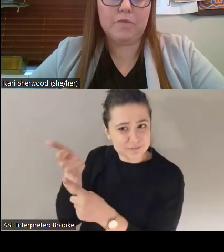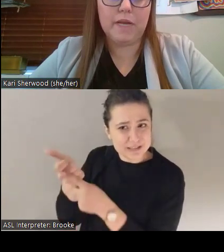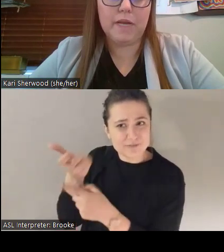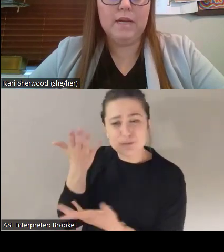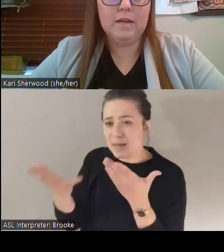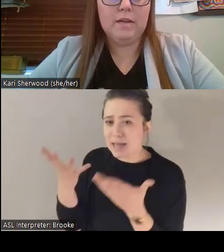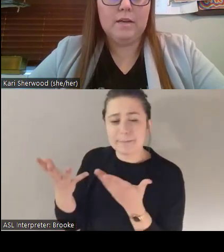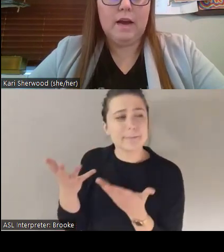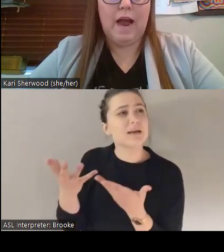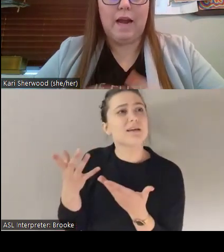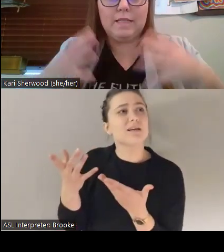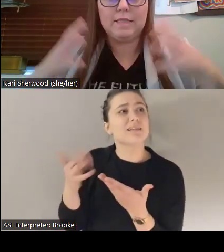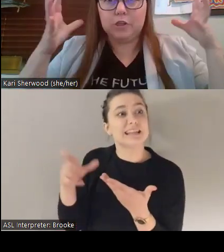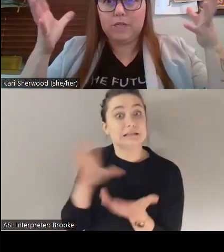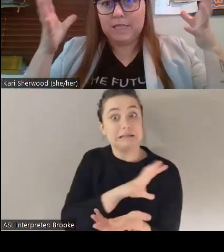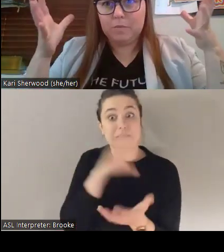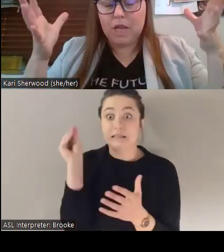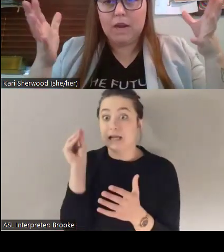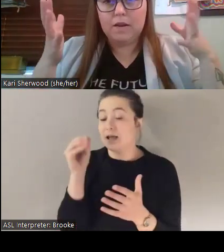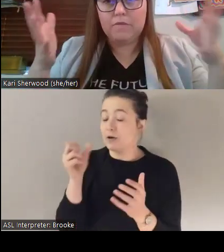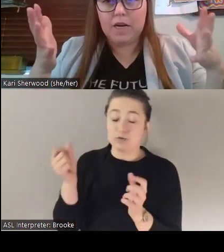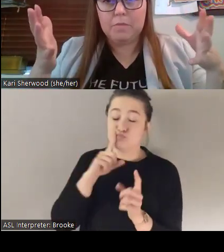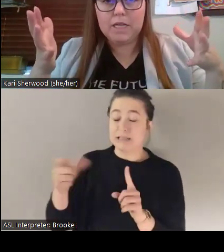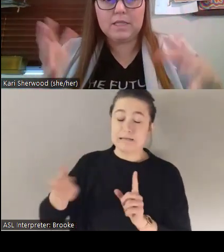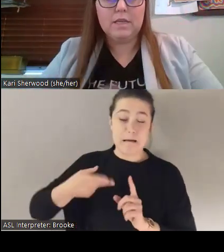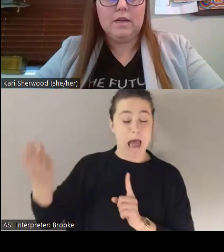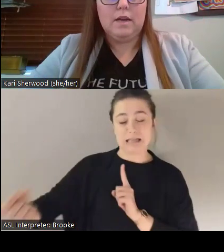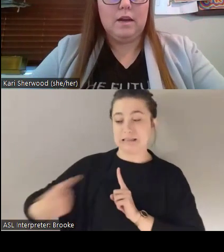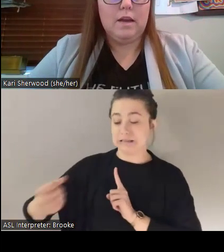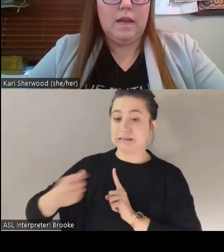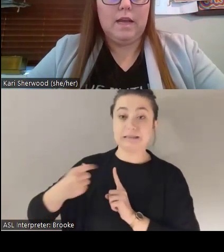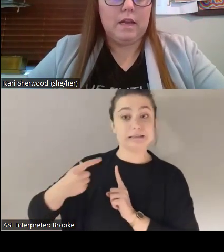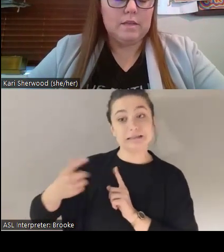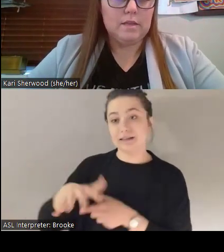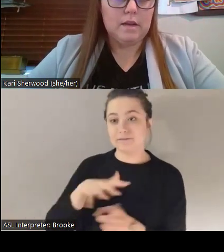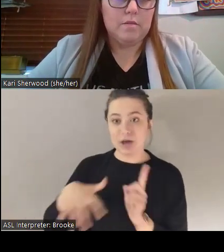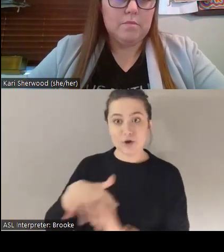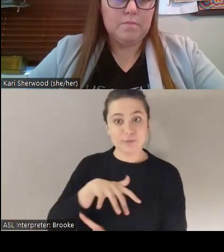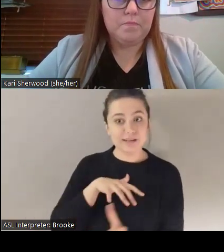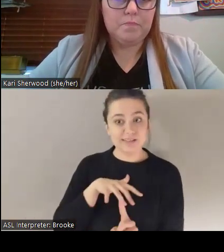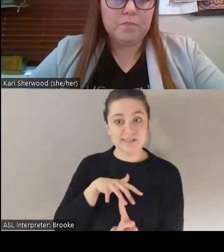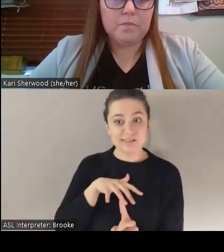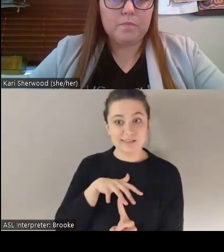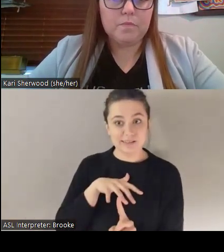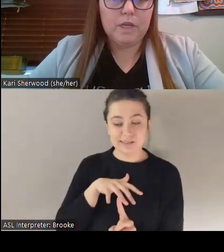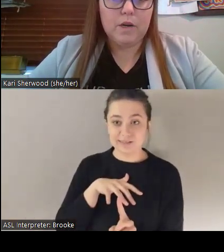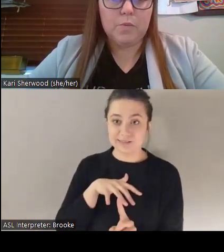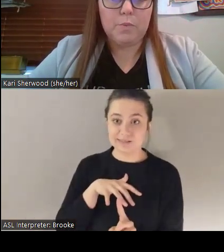of a high sensory stimuli environment, and, you know,